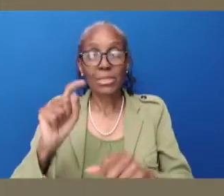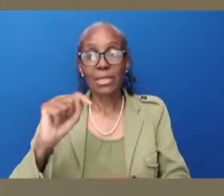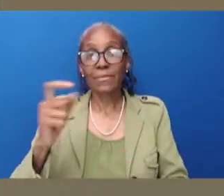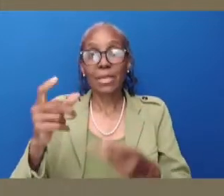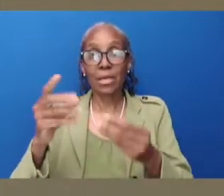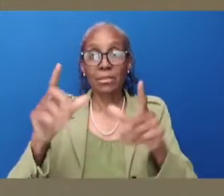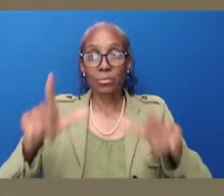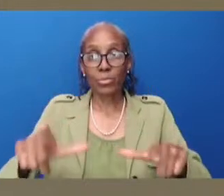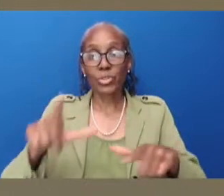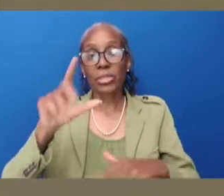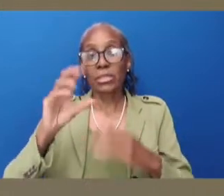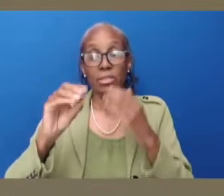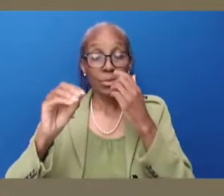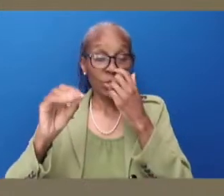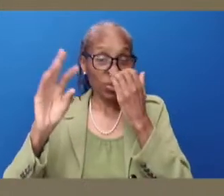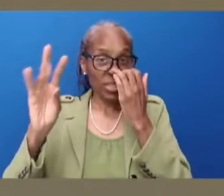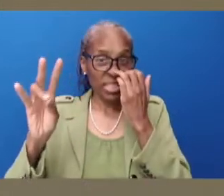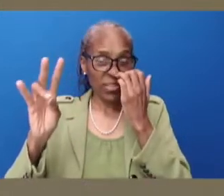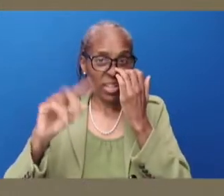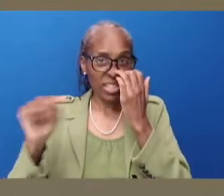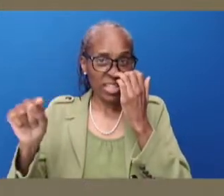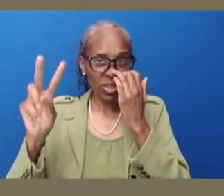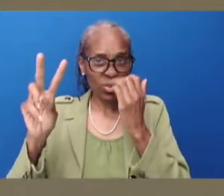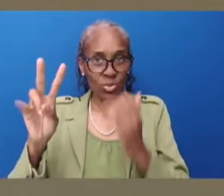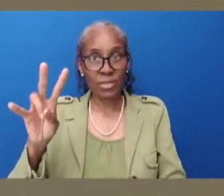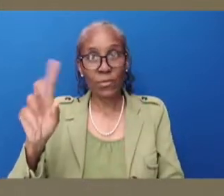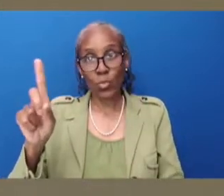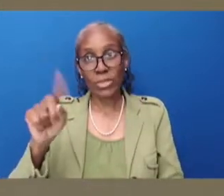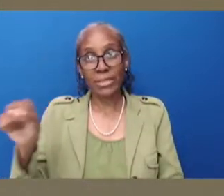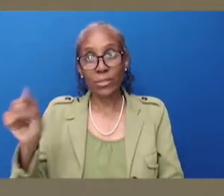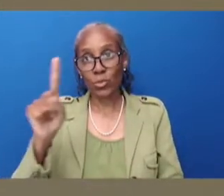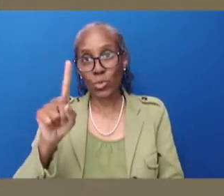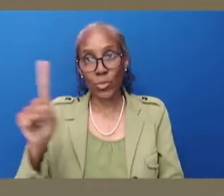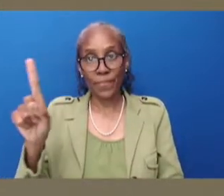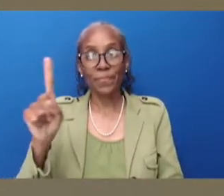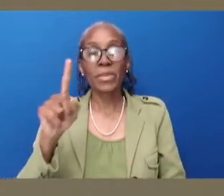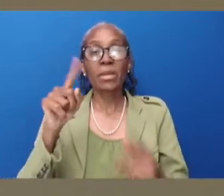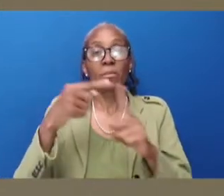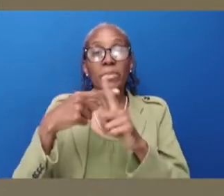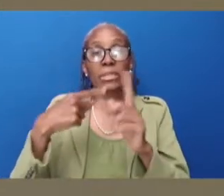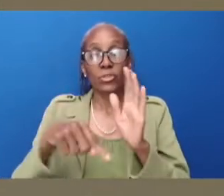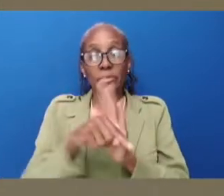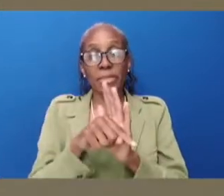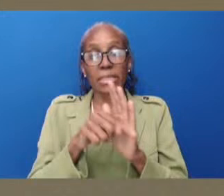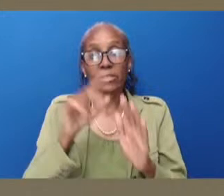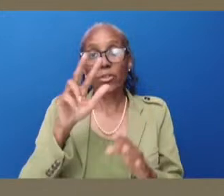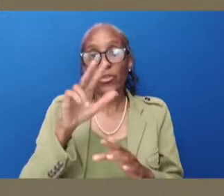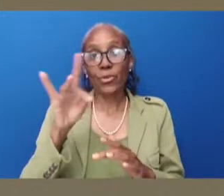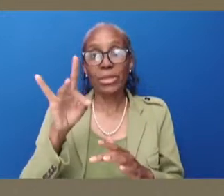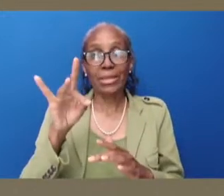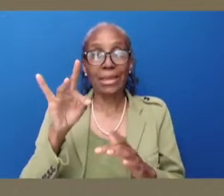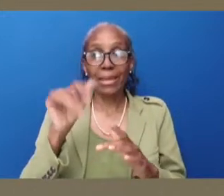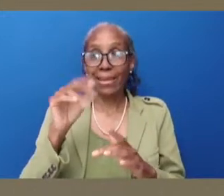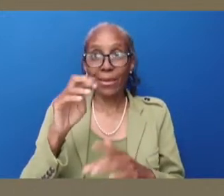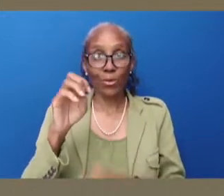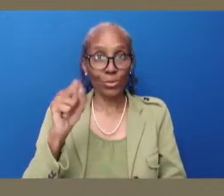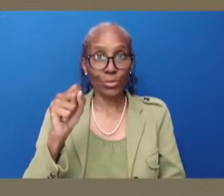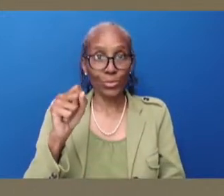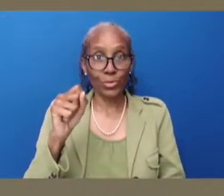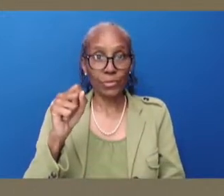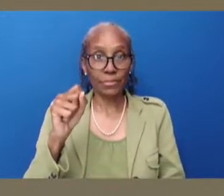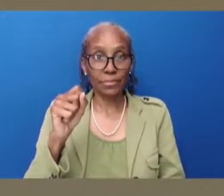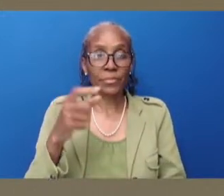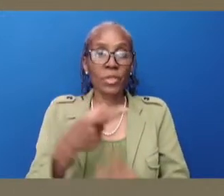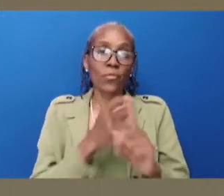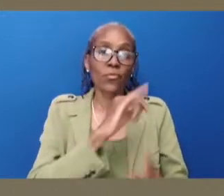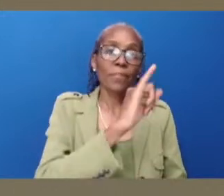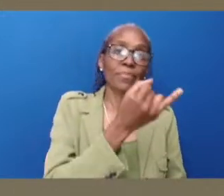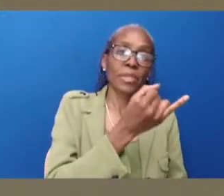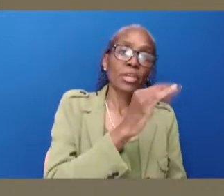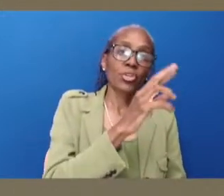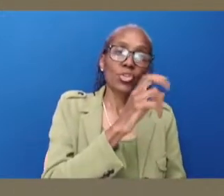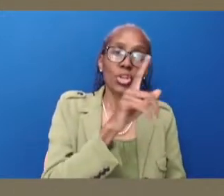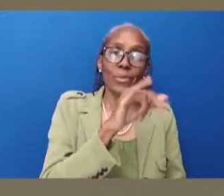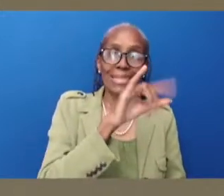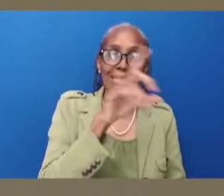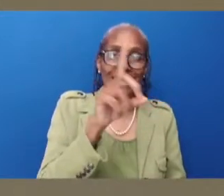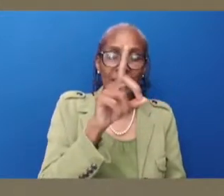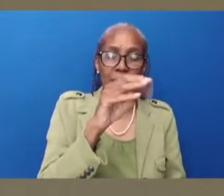DOCUMENTS NECESSARY FOR THE